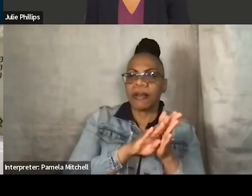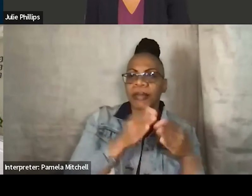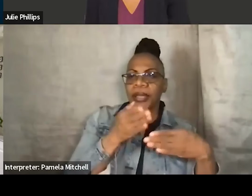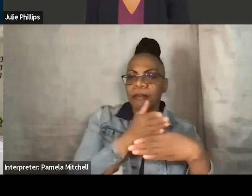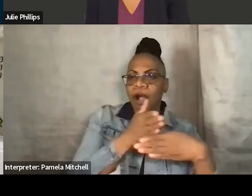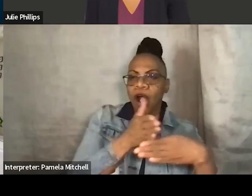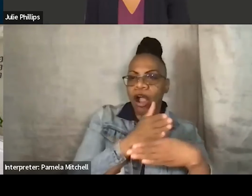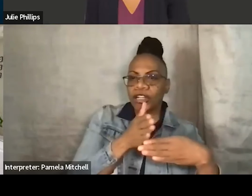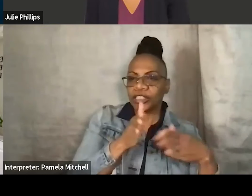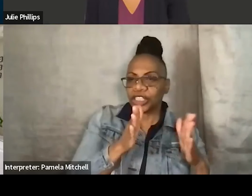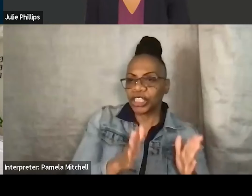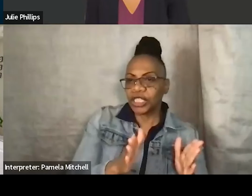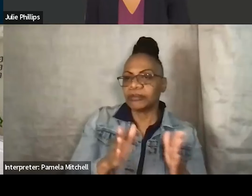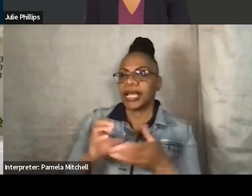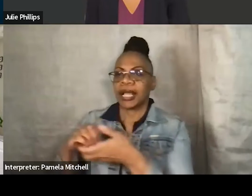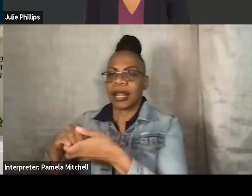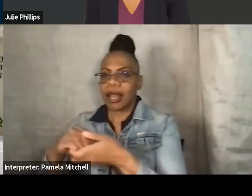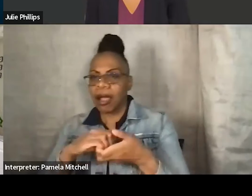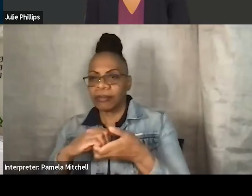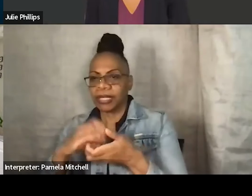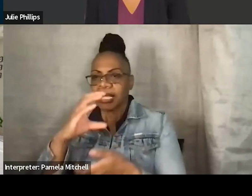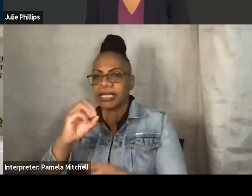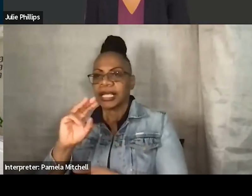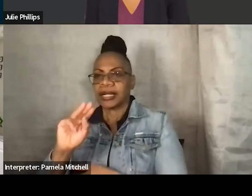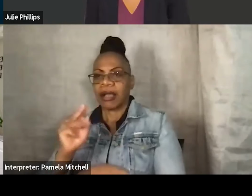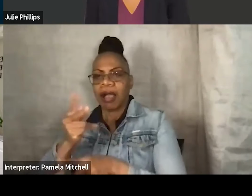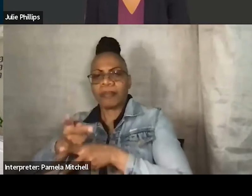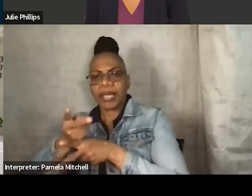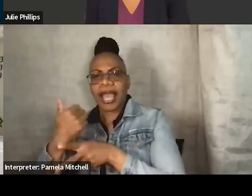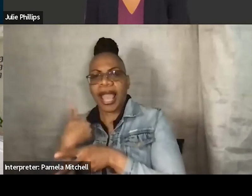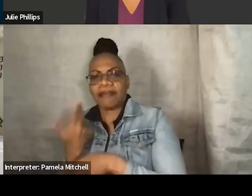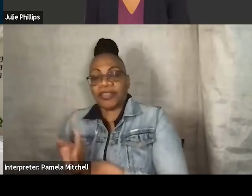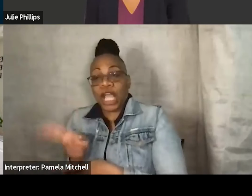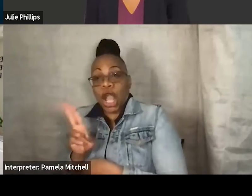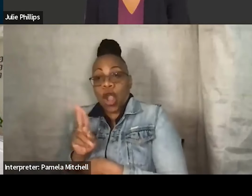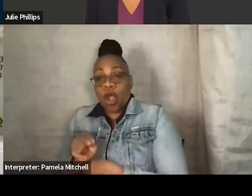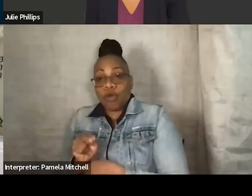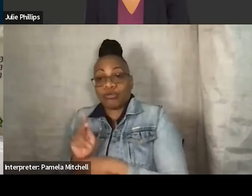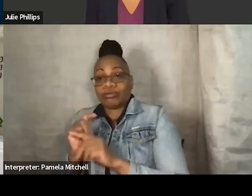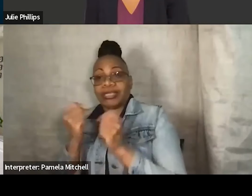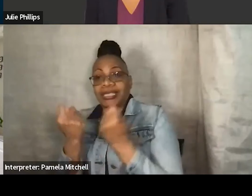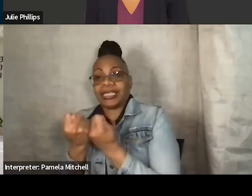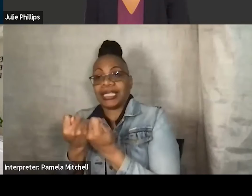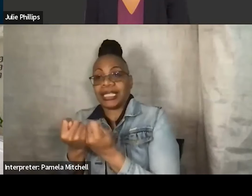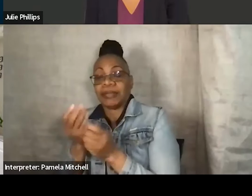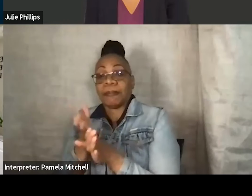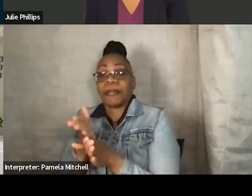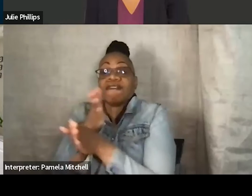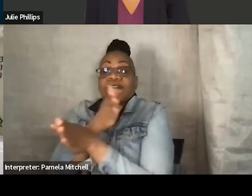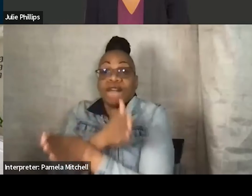"Did CommCare already have its own teams and board "before the collaboration? "And if so, what was the reaction